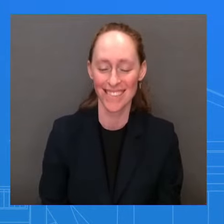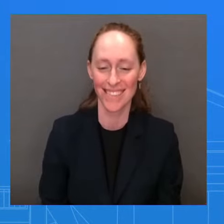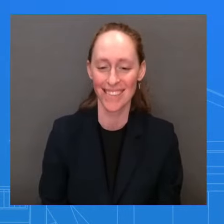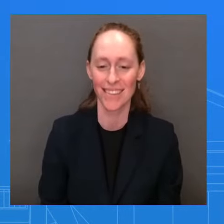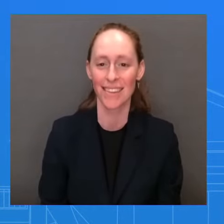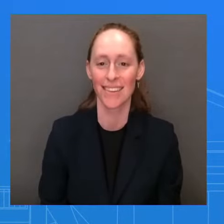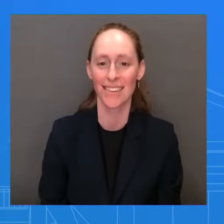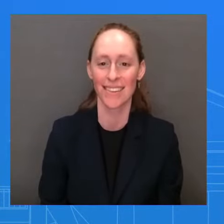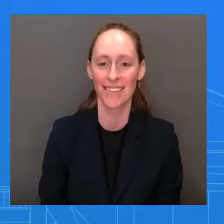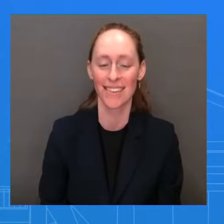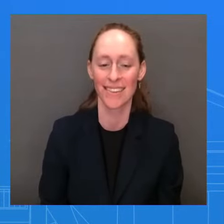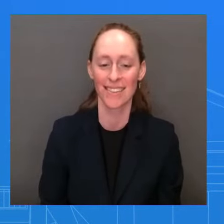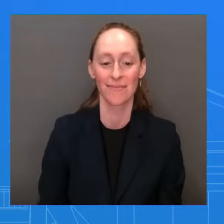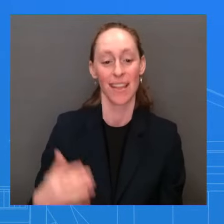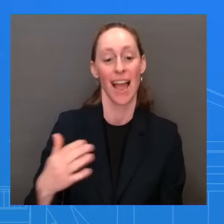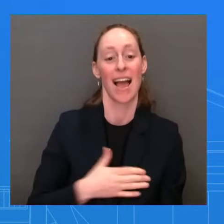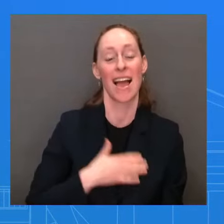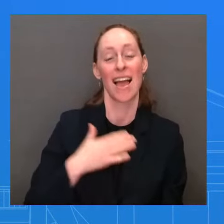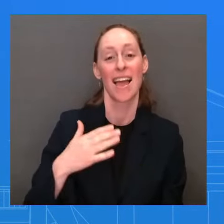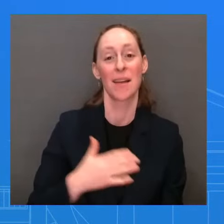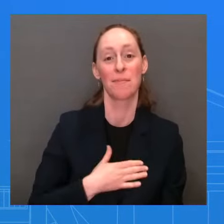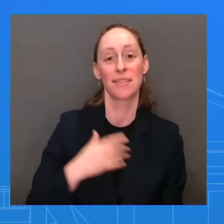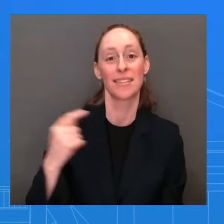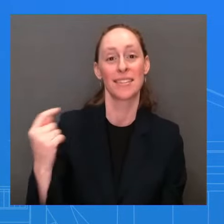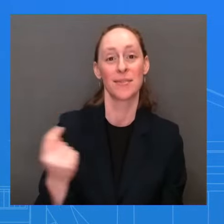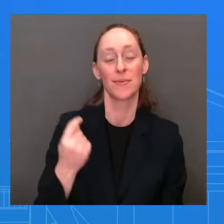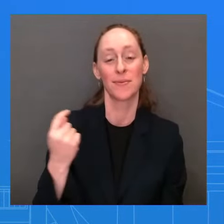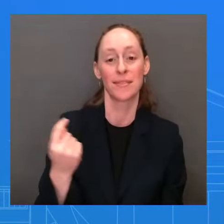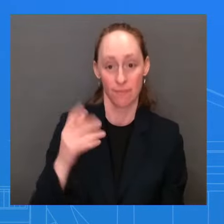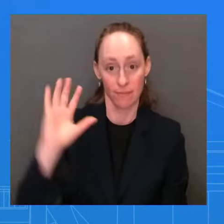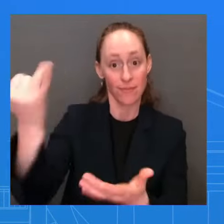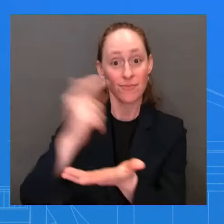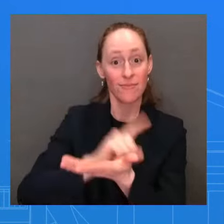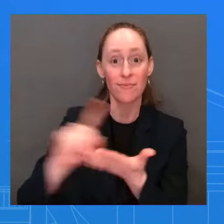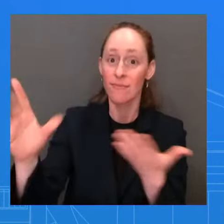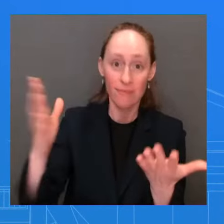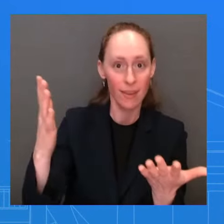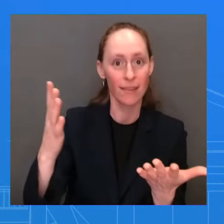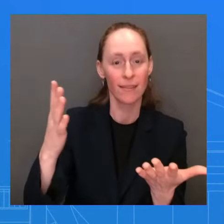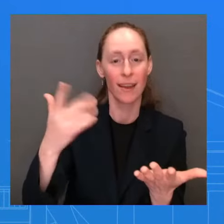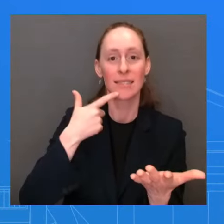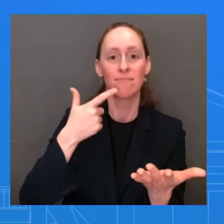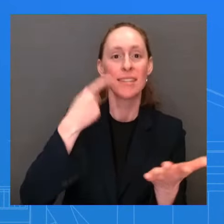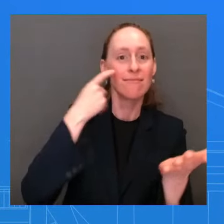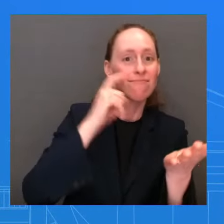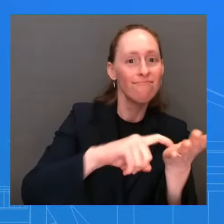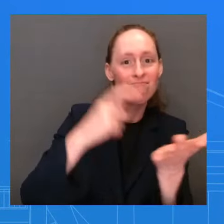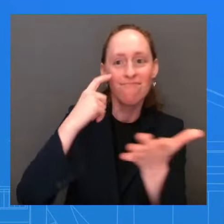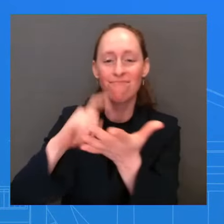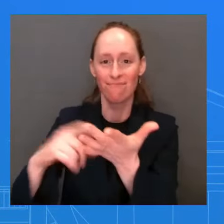So, this week is Lesbian Visibility Week. And as the first openly queer person to hold the position of Press Secretary